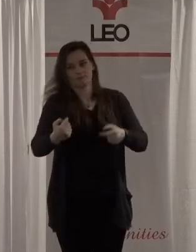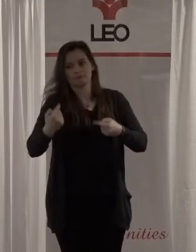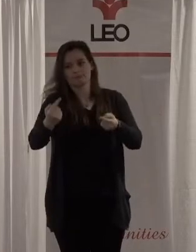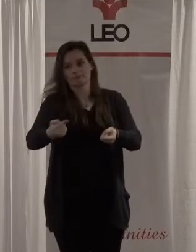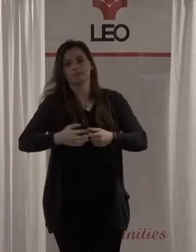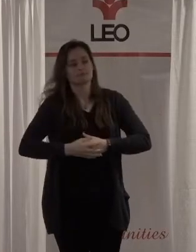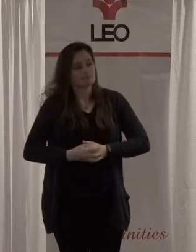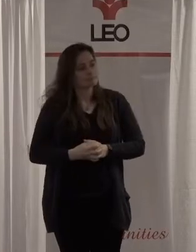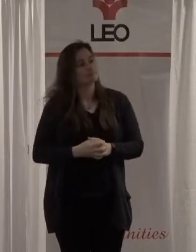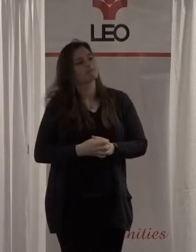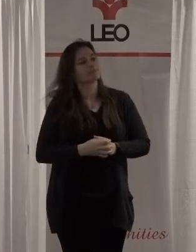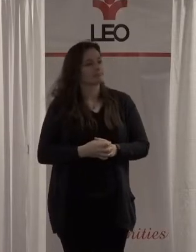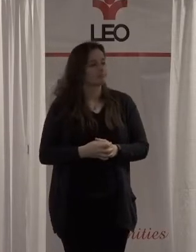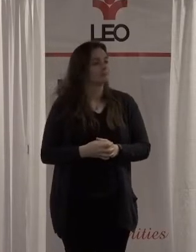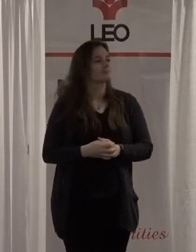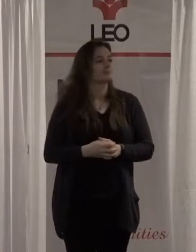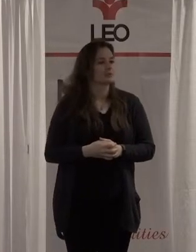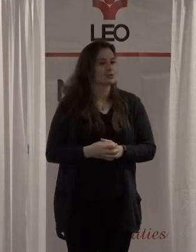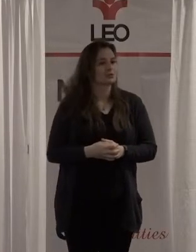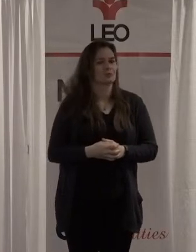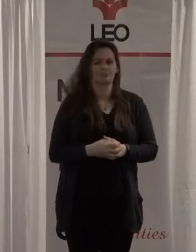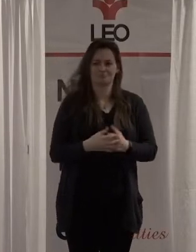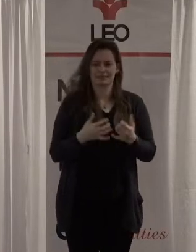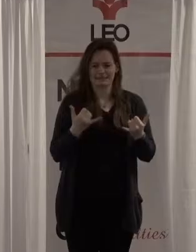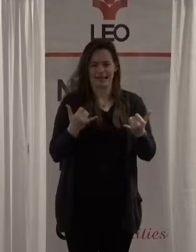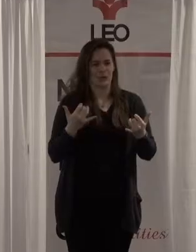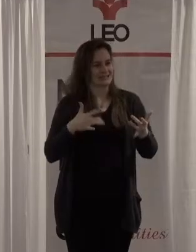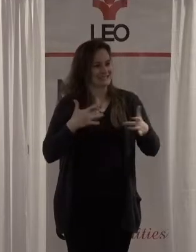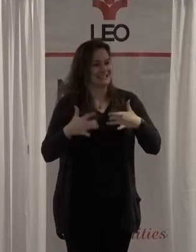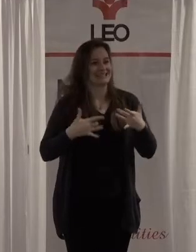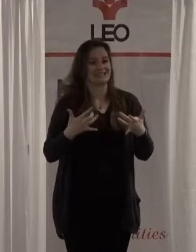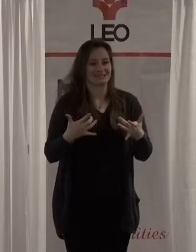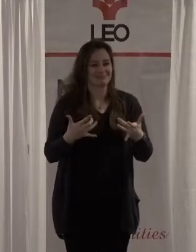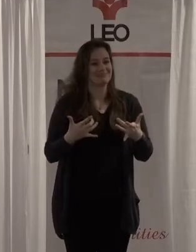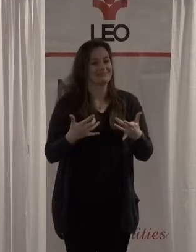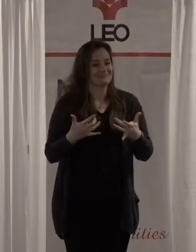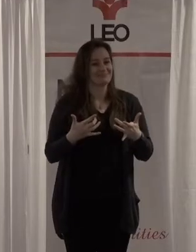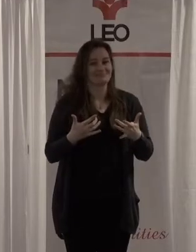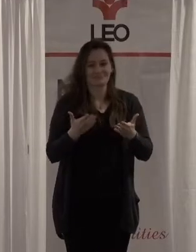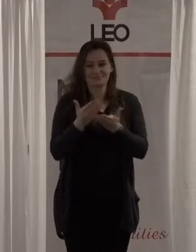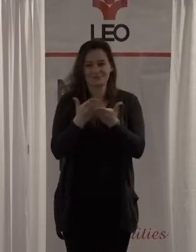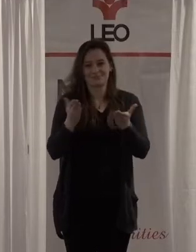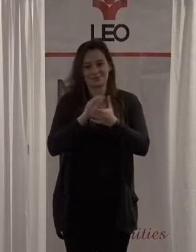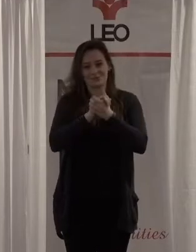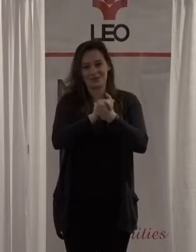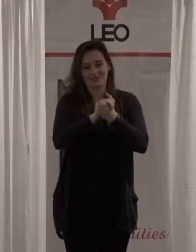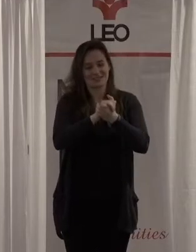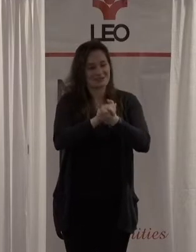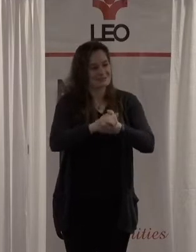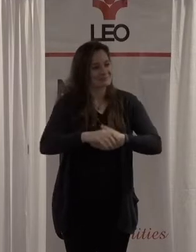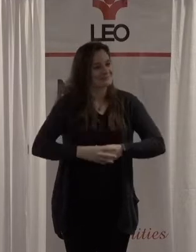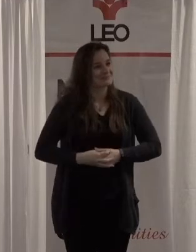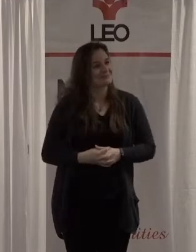AND I KNOW IT'S AN EXCITING DAY FOR ALL OF YOU. SO CONGRATULATIONS TO YOU. I KNOW NO ONE DOES THINGS ALONE,